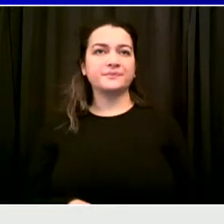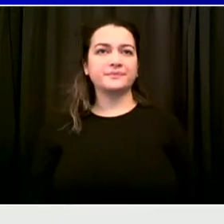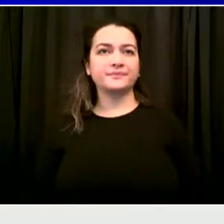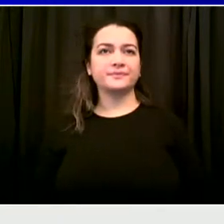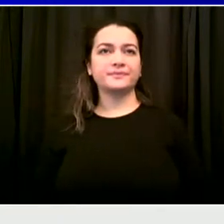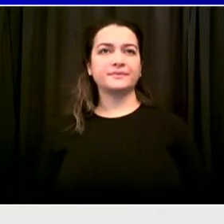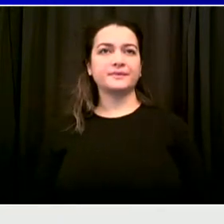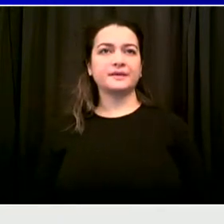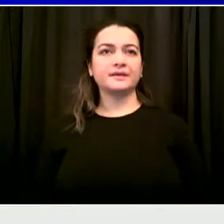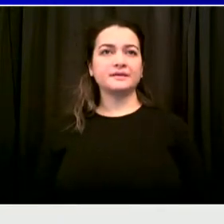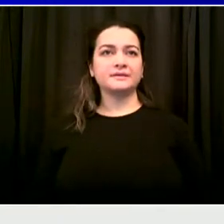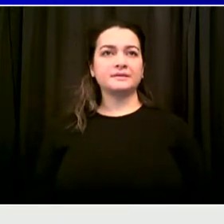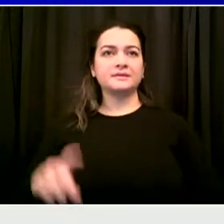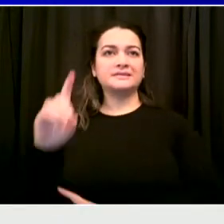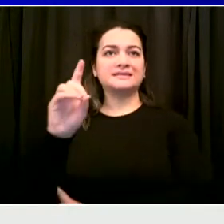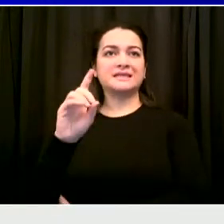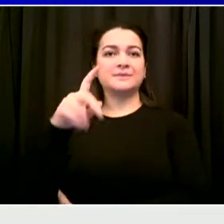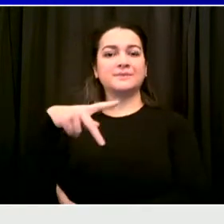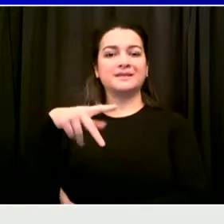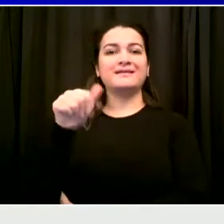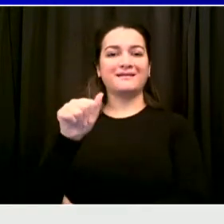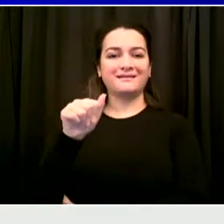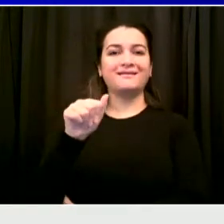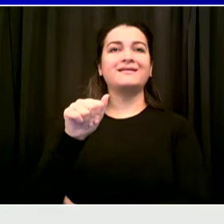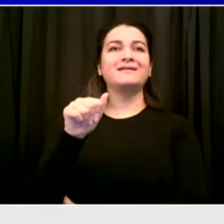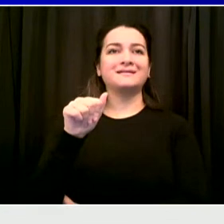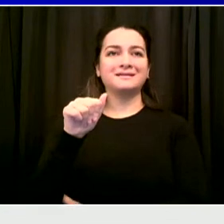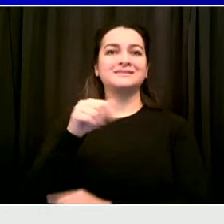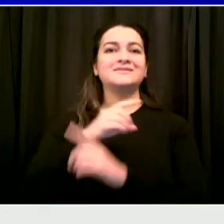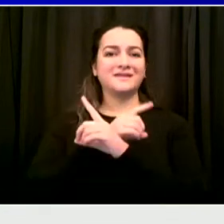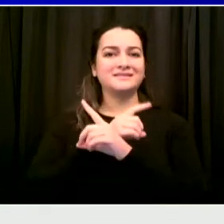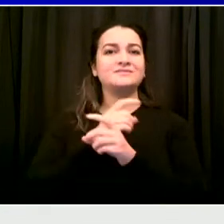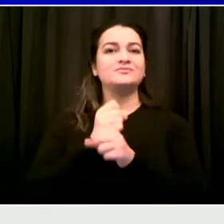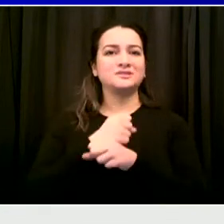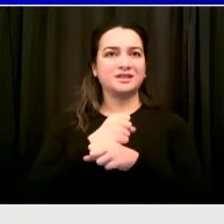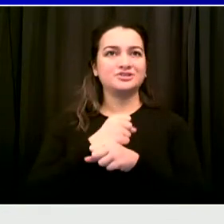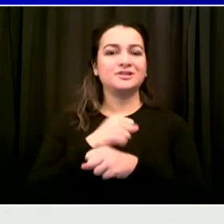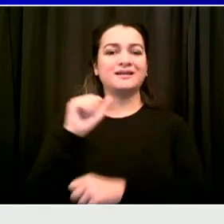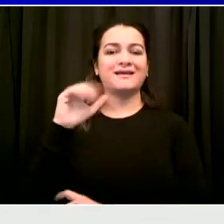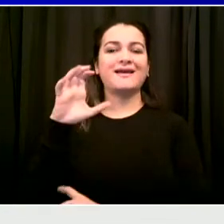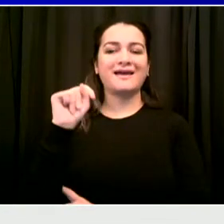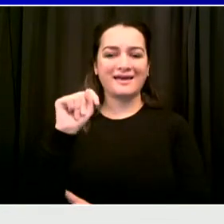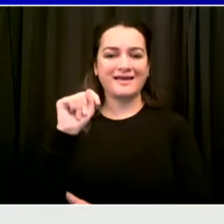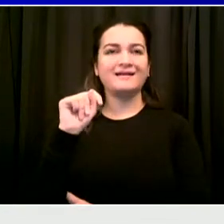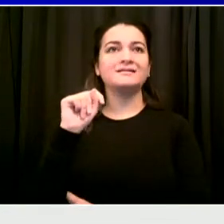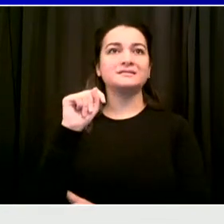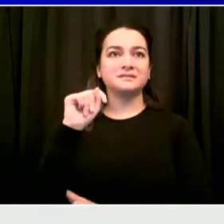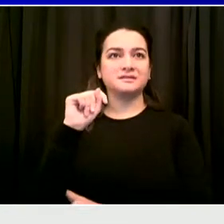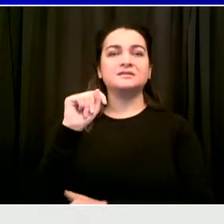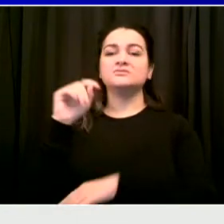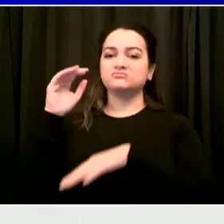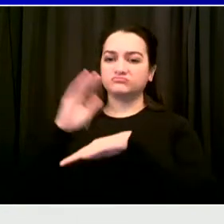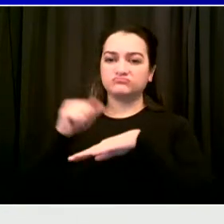HERE IS A HEADLINE FROM M THEHE WALL STREET JOURNAL. ONE OF THE MOST IMPORTANT